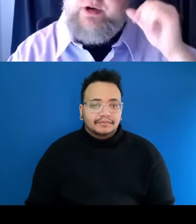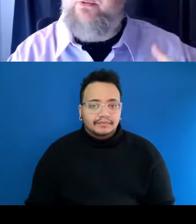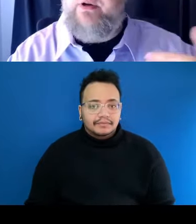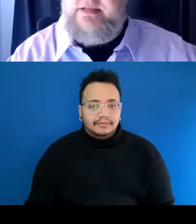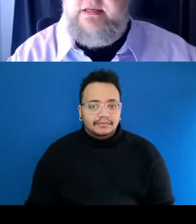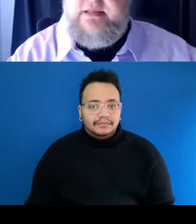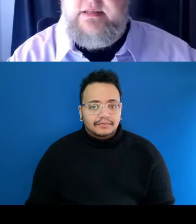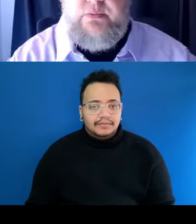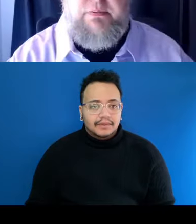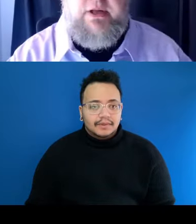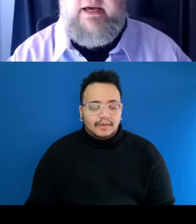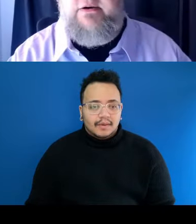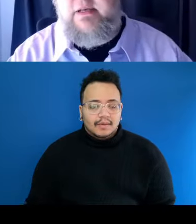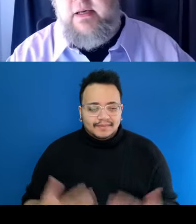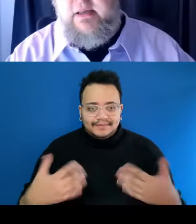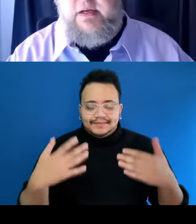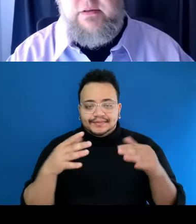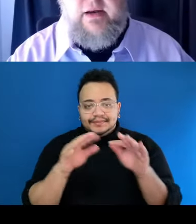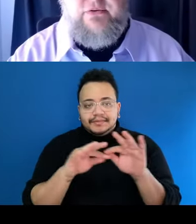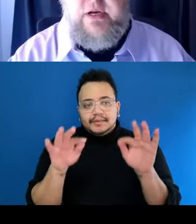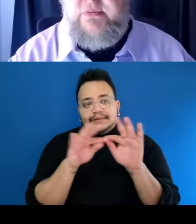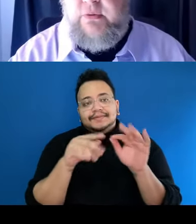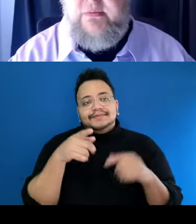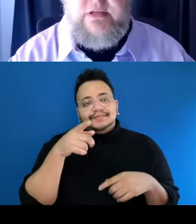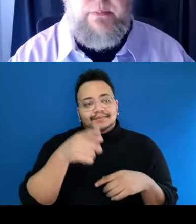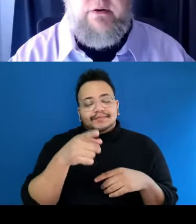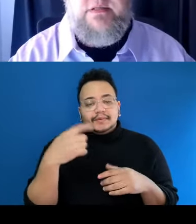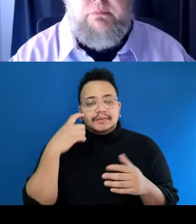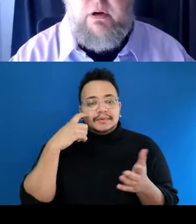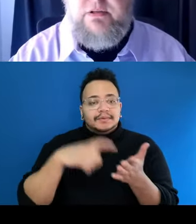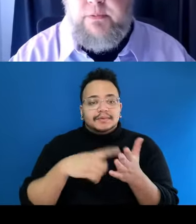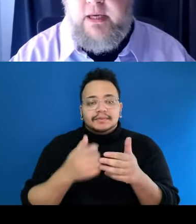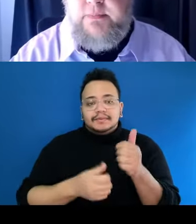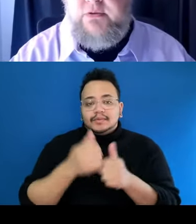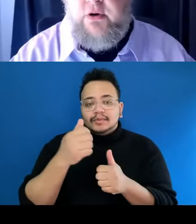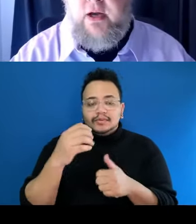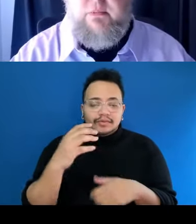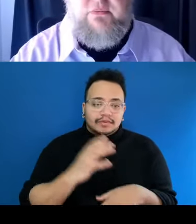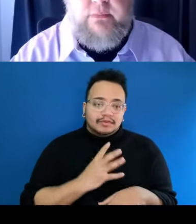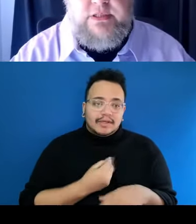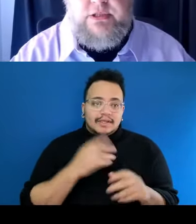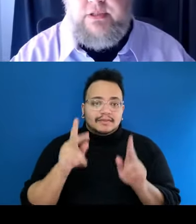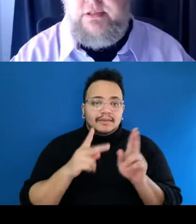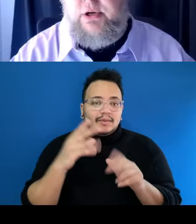and we're gonna really see this as we play out that a lot of trans folks, have experienced multiple types of crime or victimization.